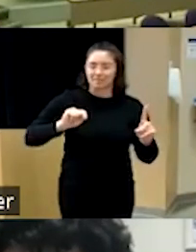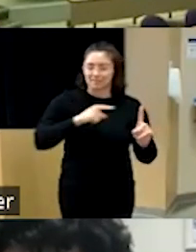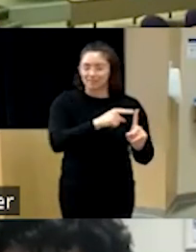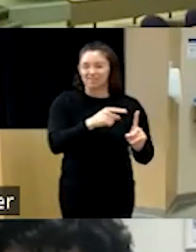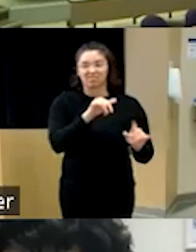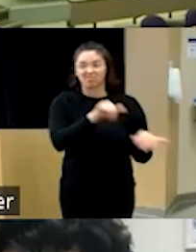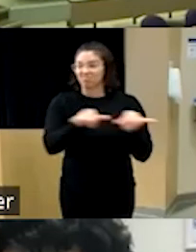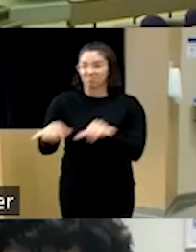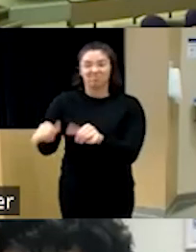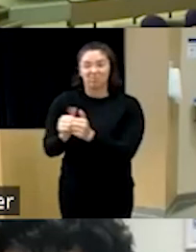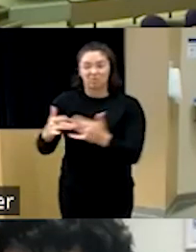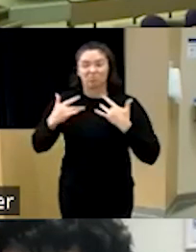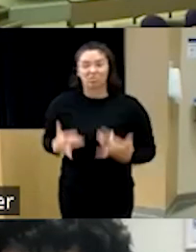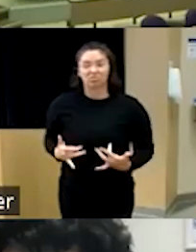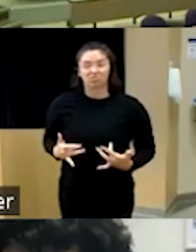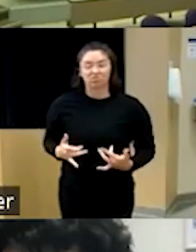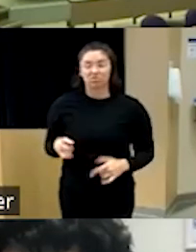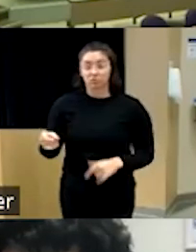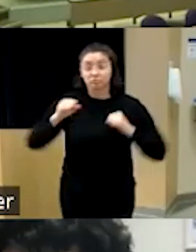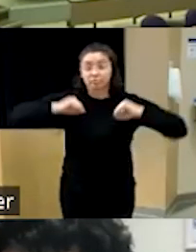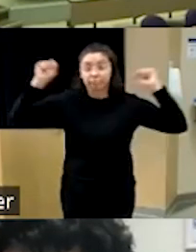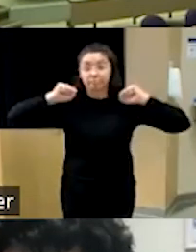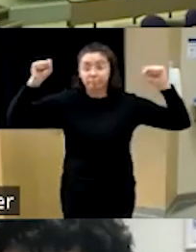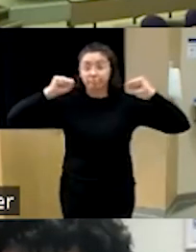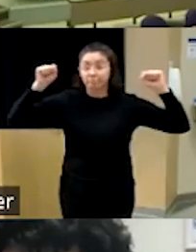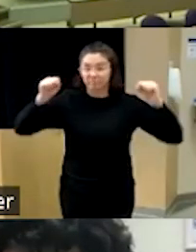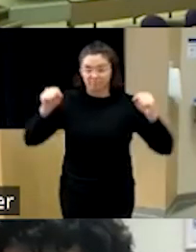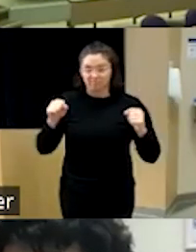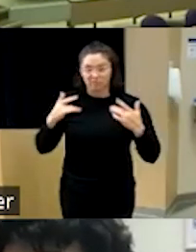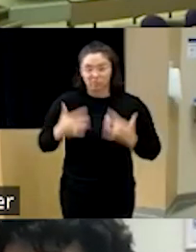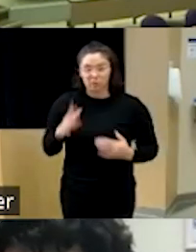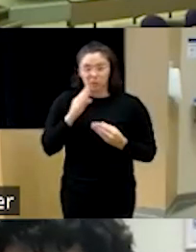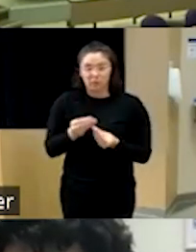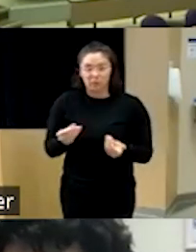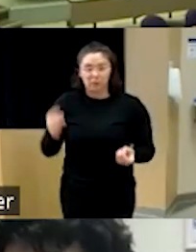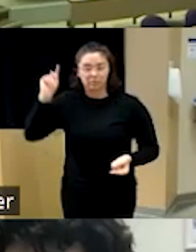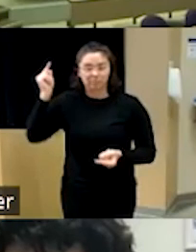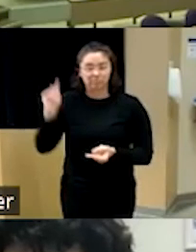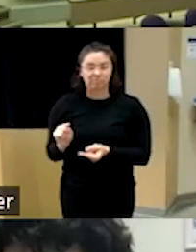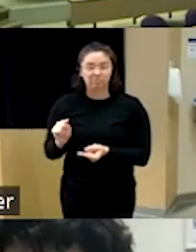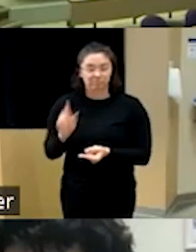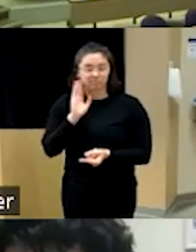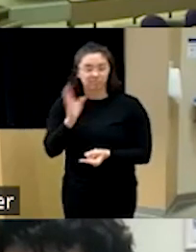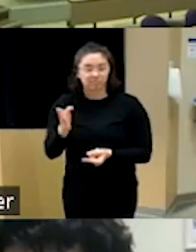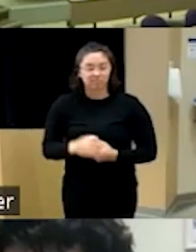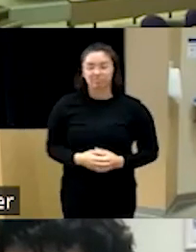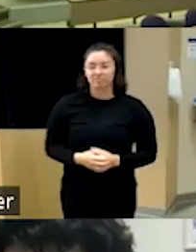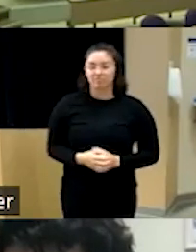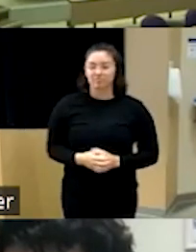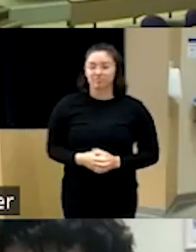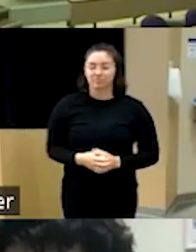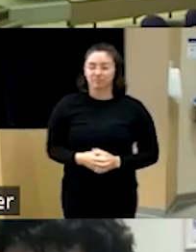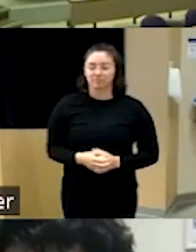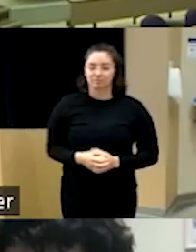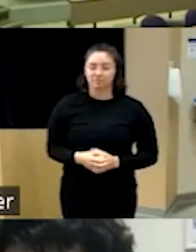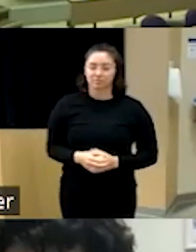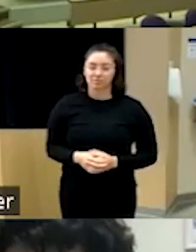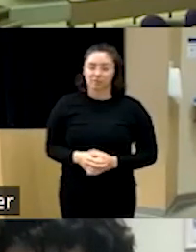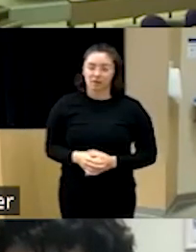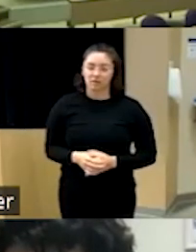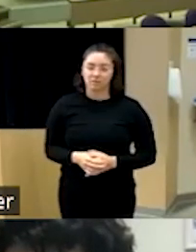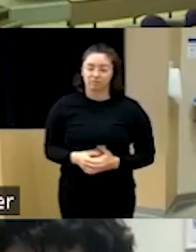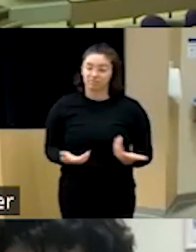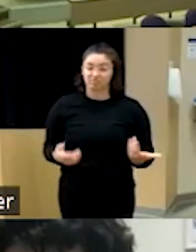if you if you exercise and you have depression it just helps um um so I think it's it yeah I think